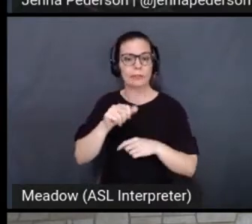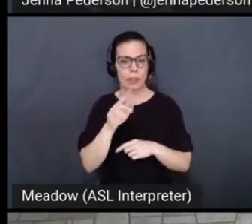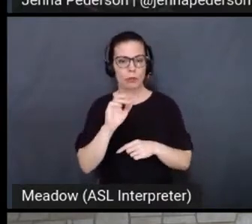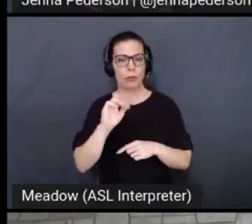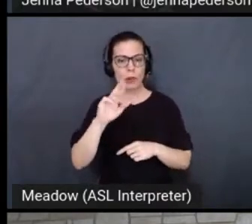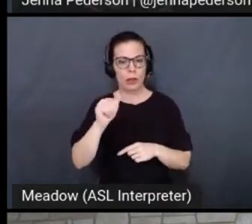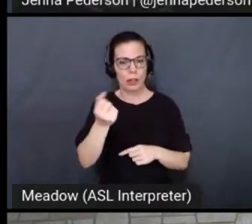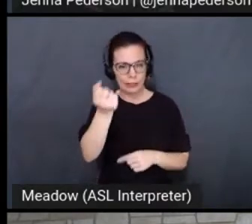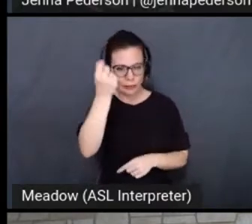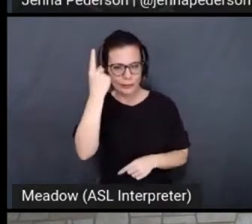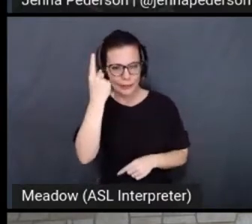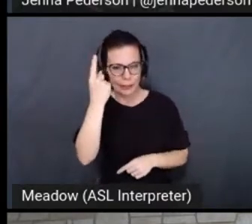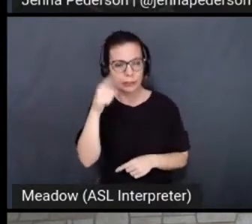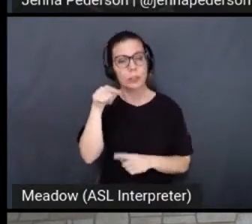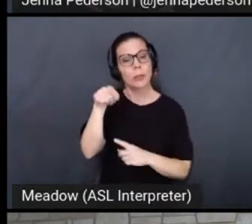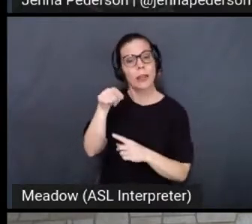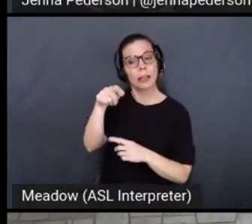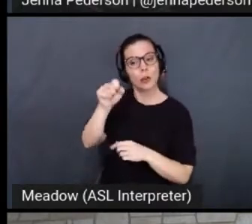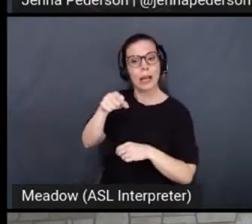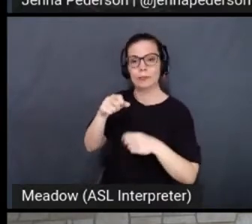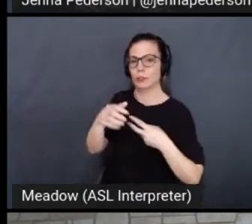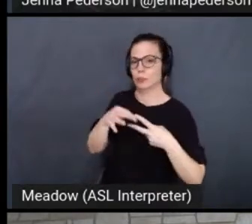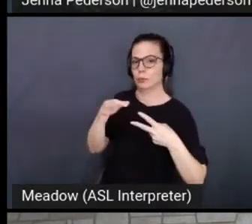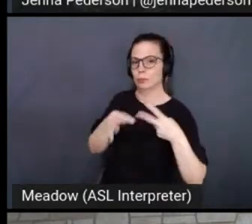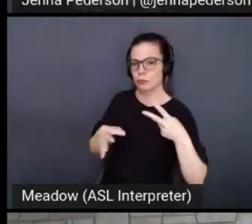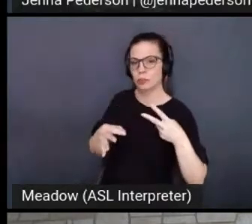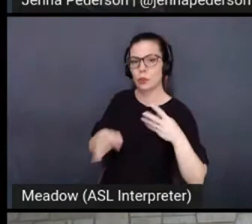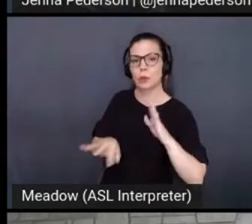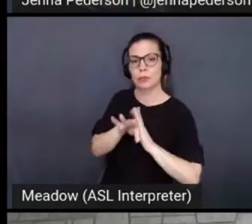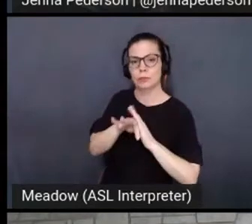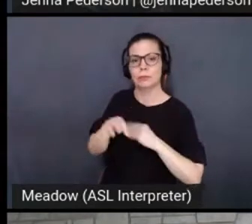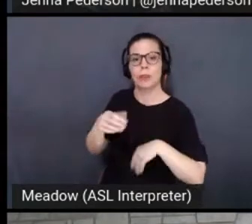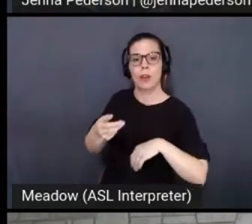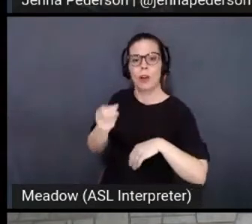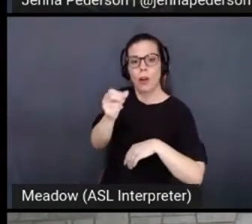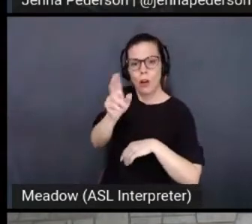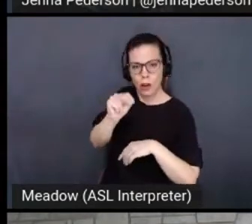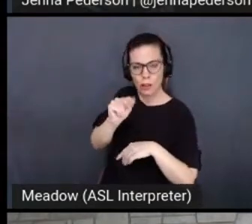So it's a feature you have to turn on, which we'll show in the demo and that's basically how it works.